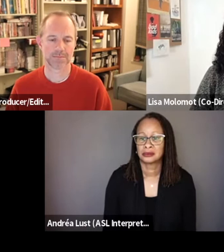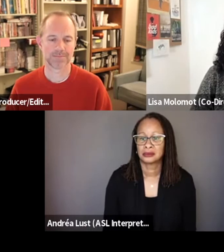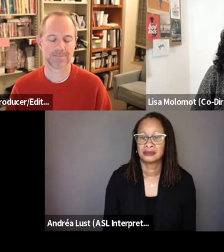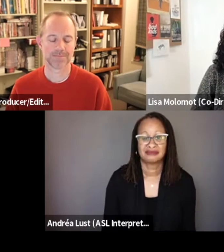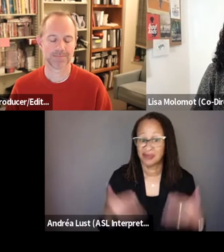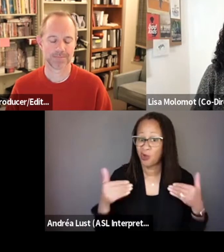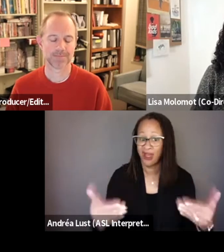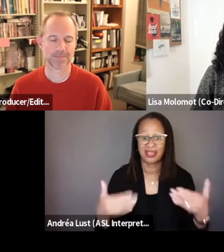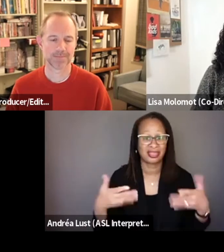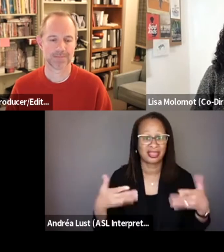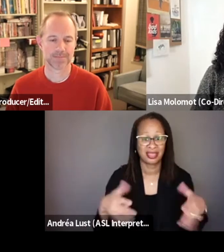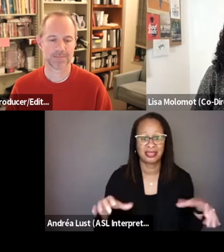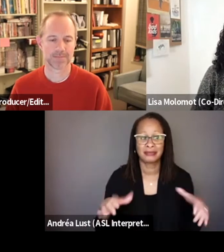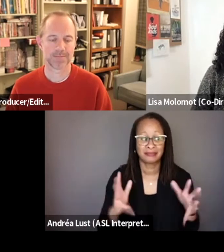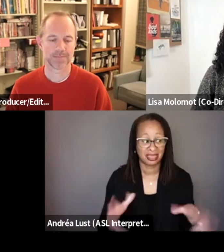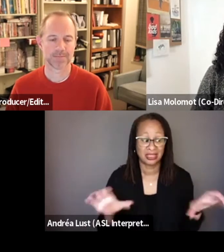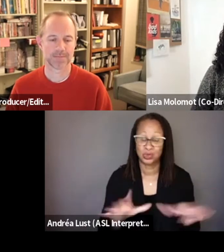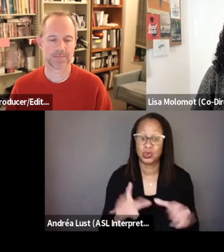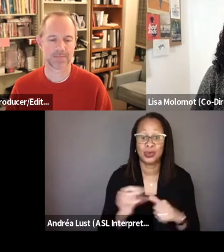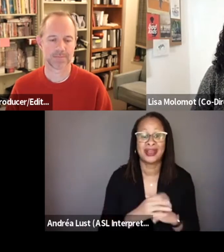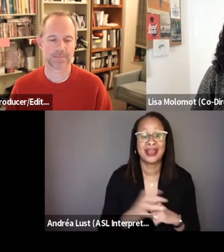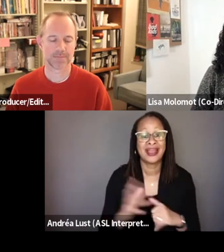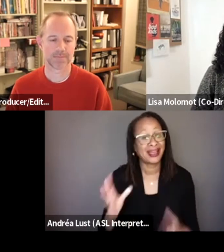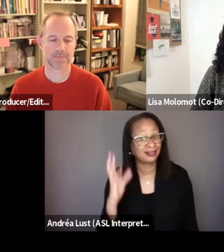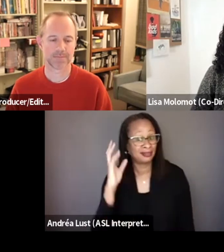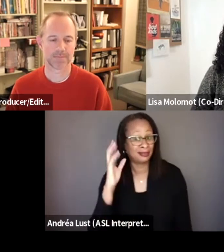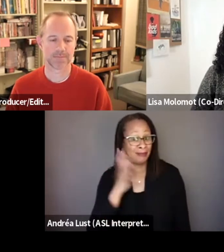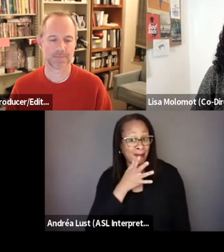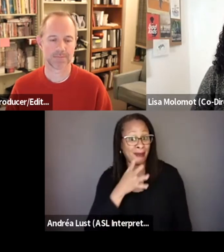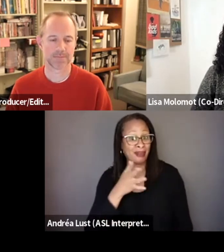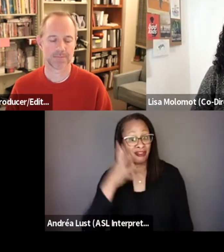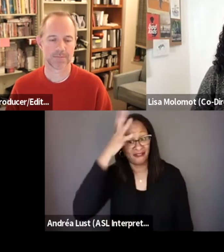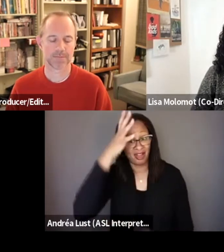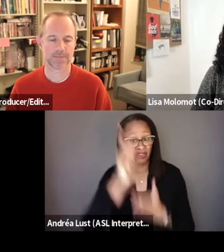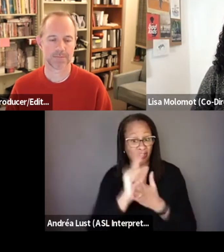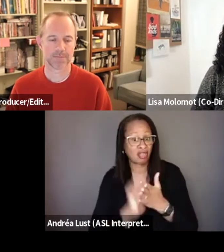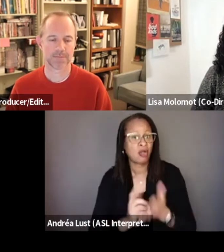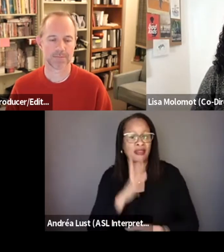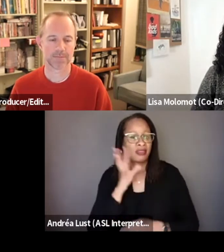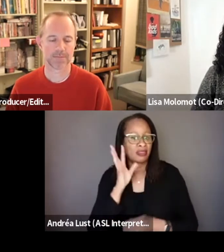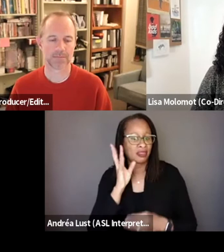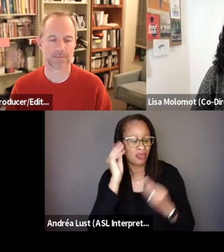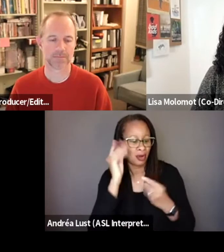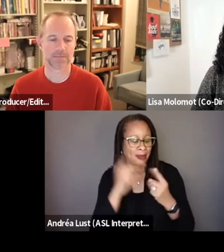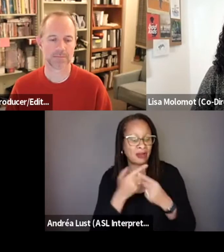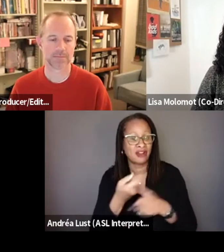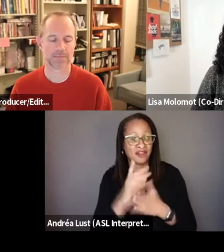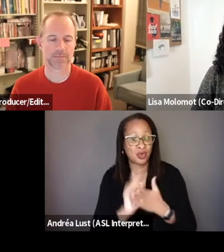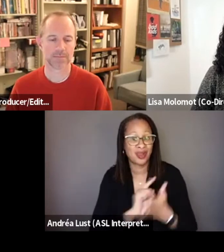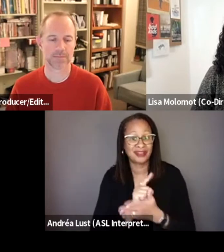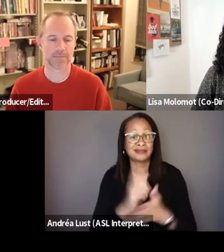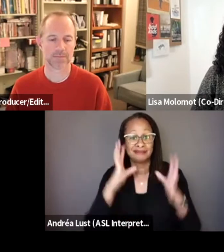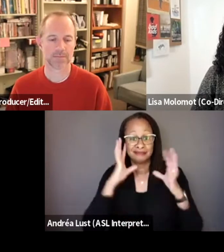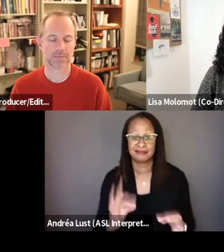And they thought about it a few hours, but they decided. And Lisa and Jeff,